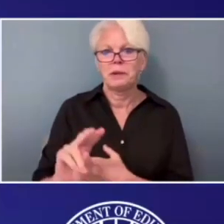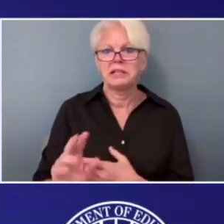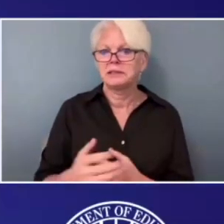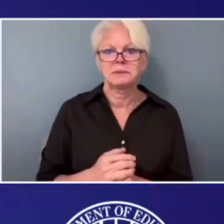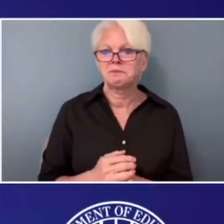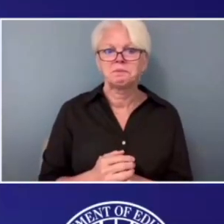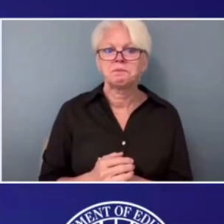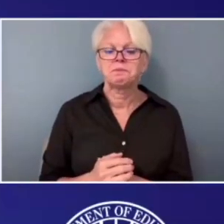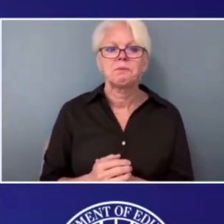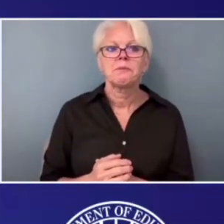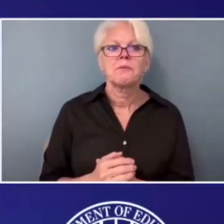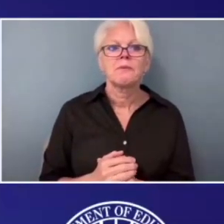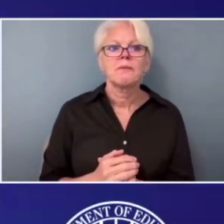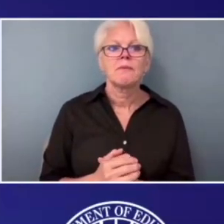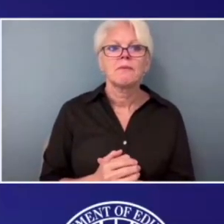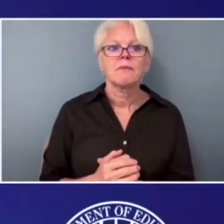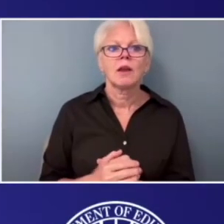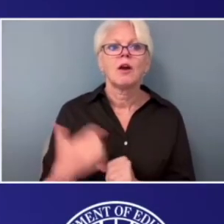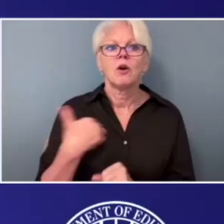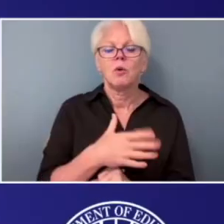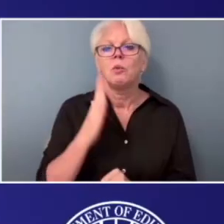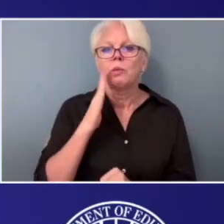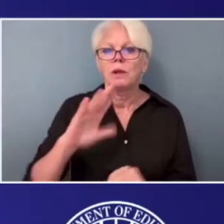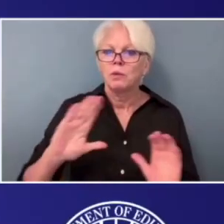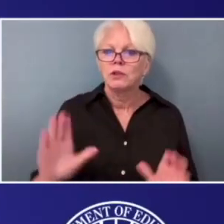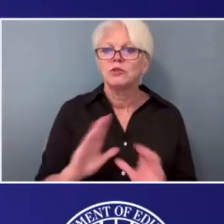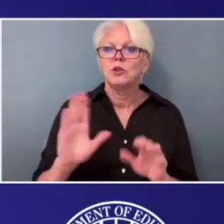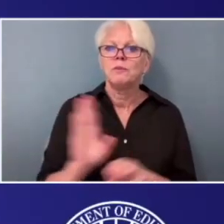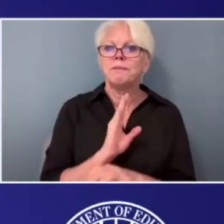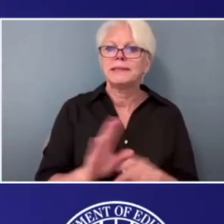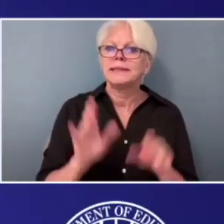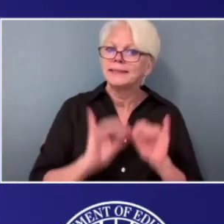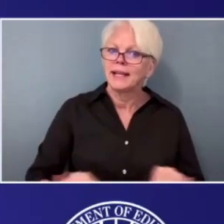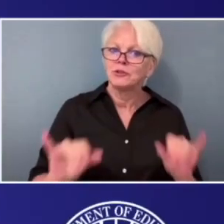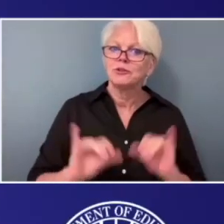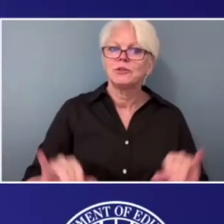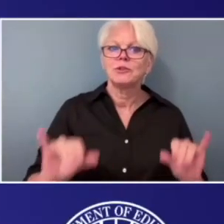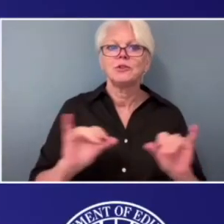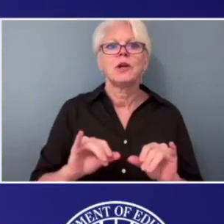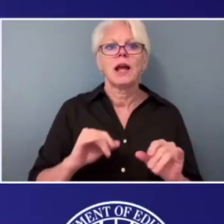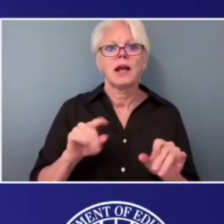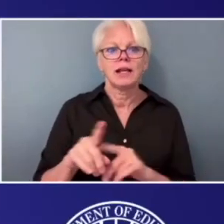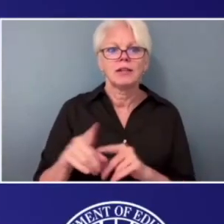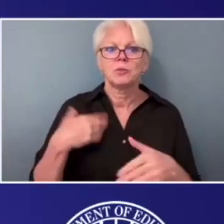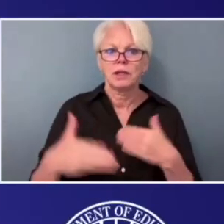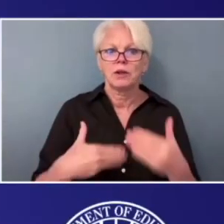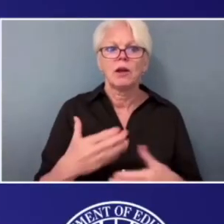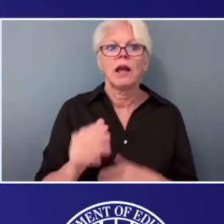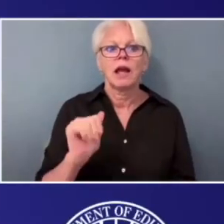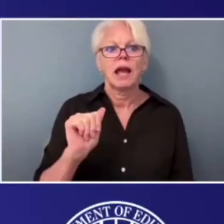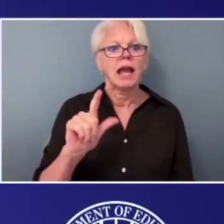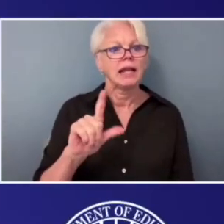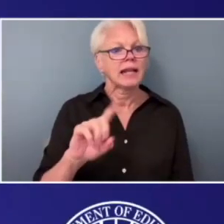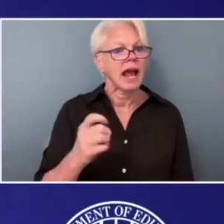And we will be doing business as usual as we come through. And, Alex, you have a question?